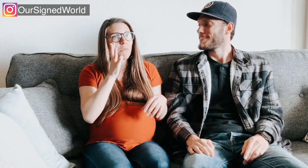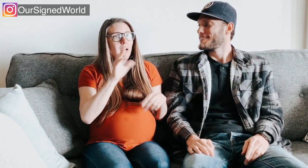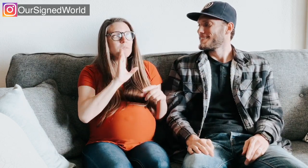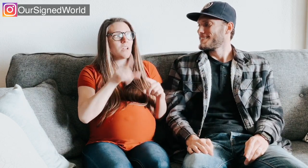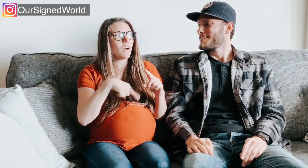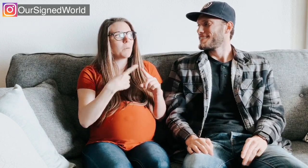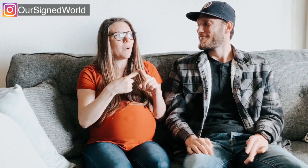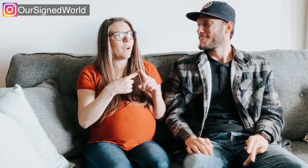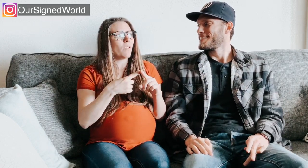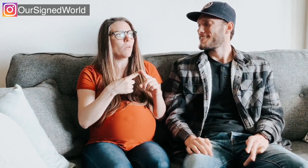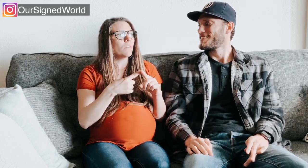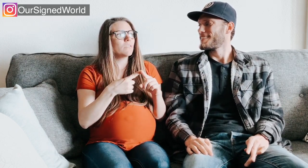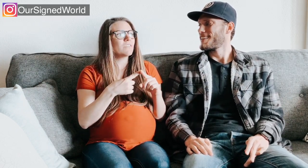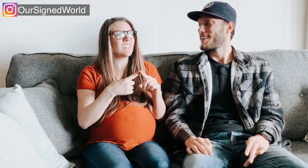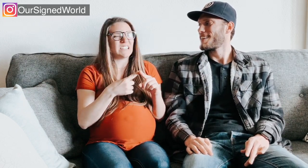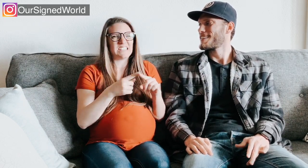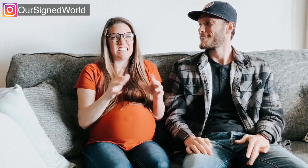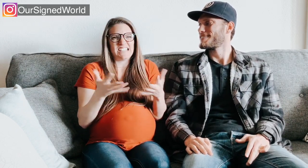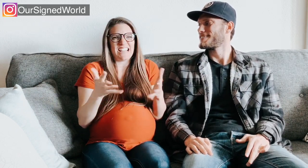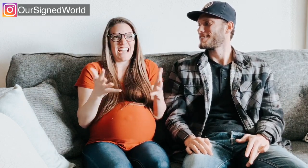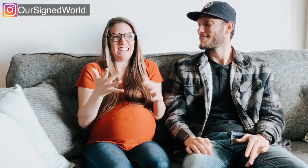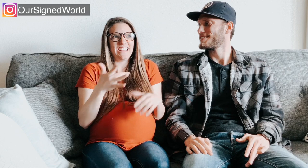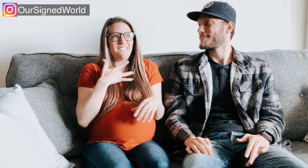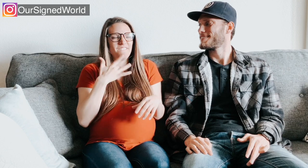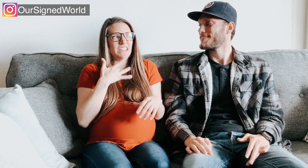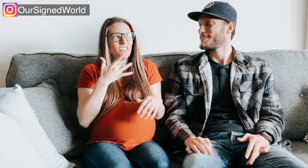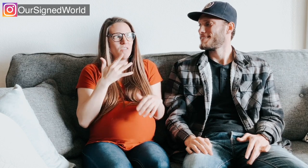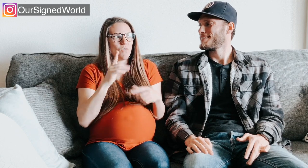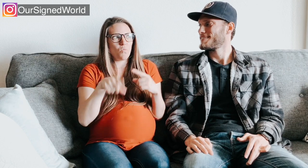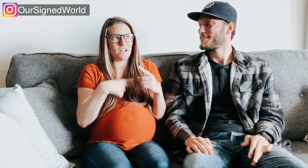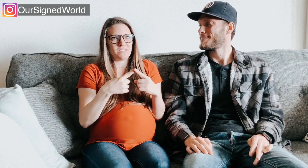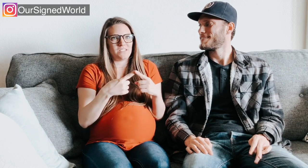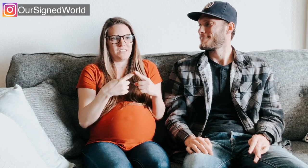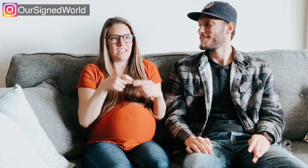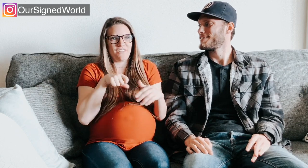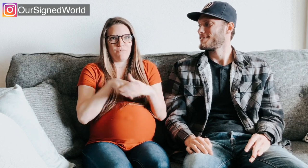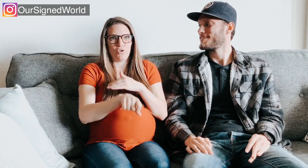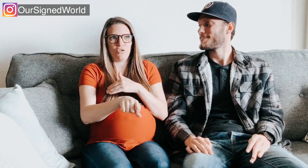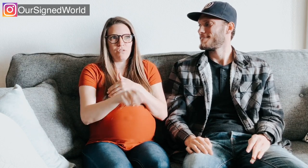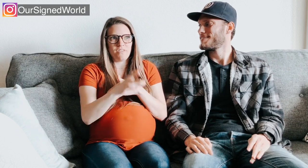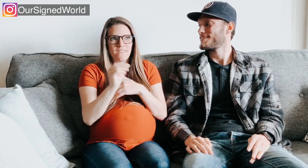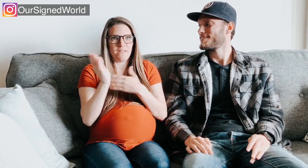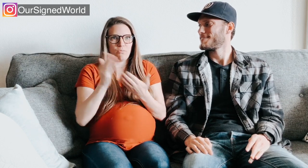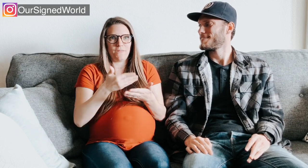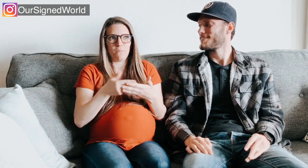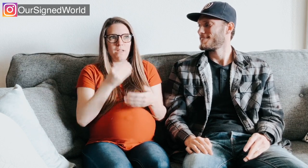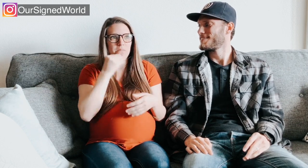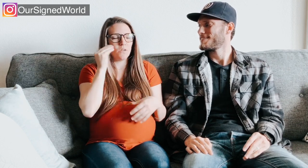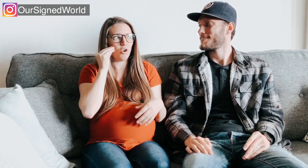I know a lot of moms talk about this anxiety they feel when they give birth, and bring their baby home